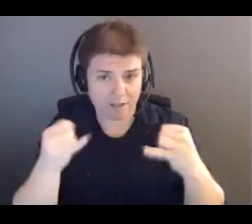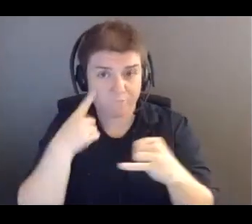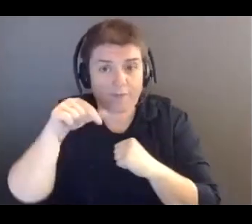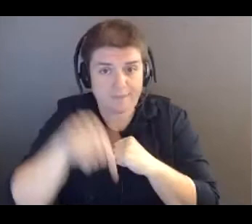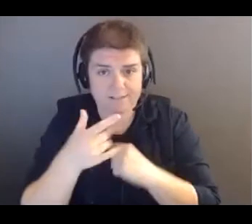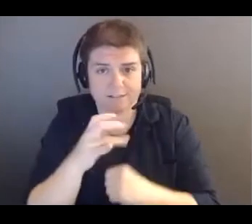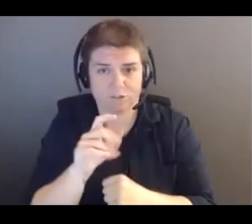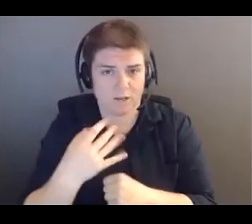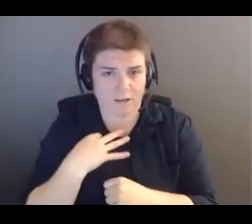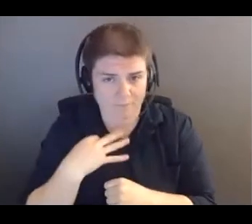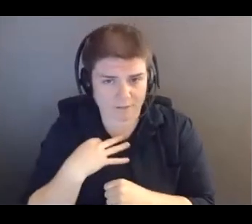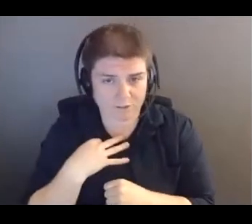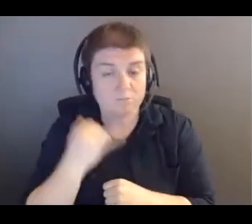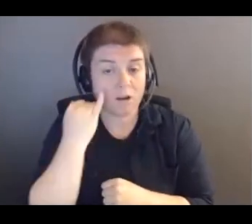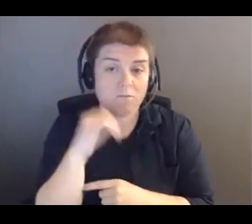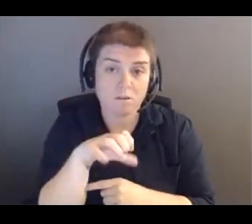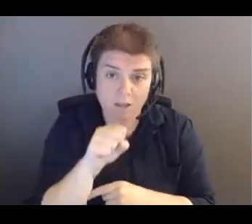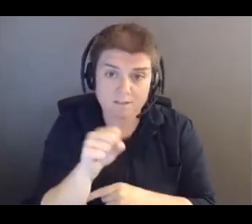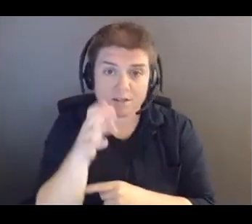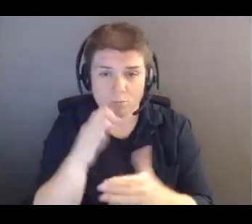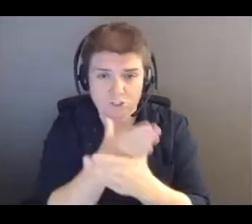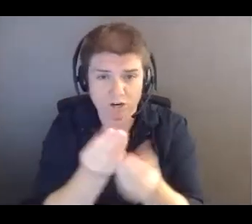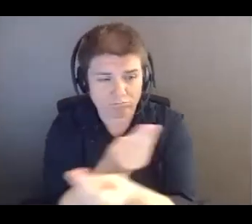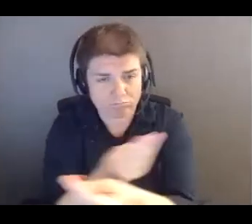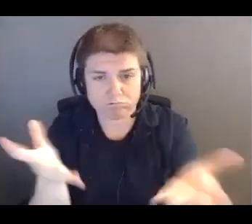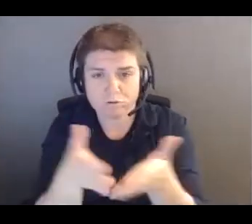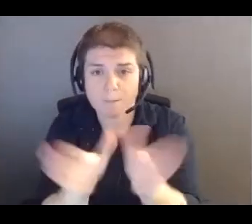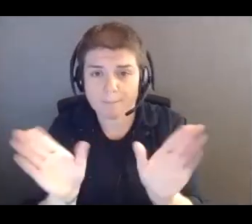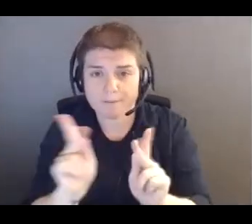If this is the case and the project will be shared publicly, the Program & Present stream